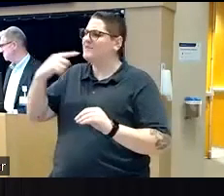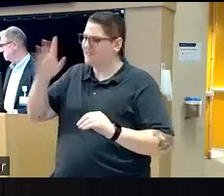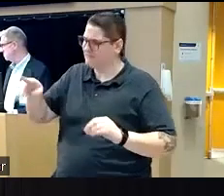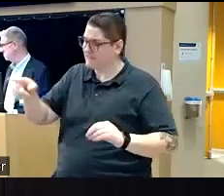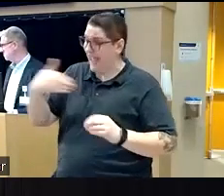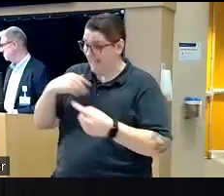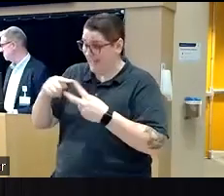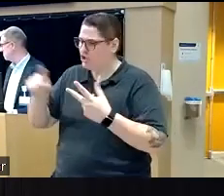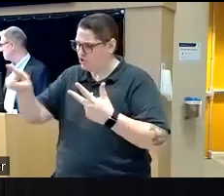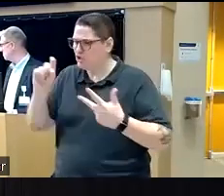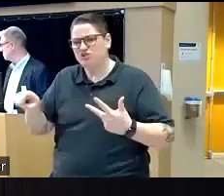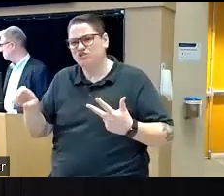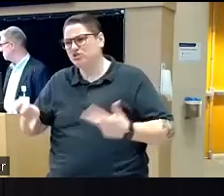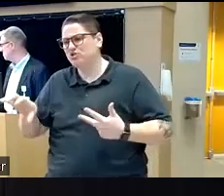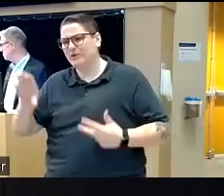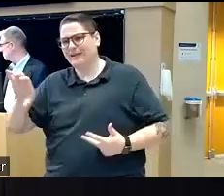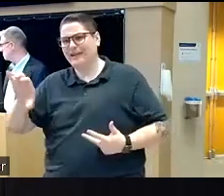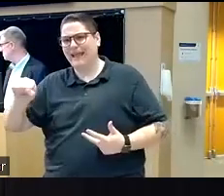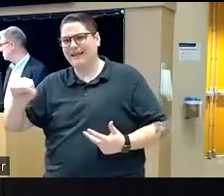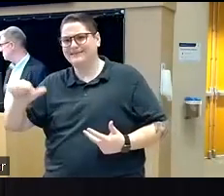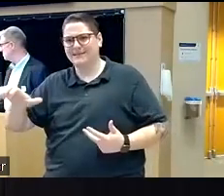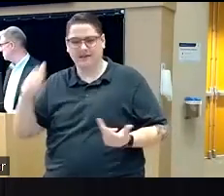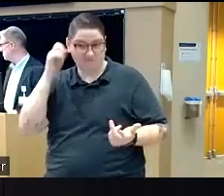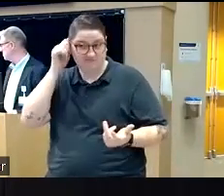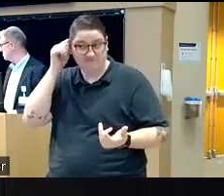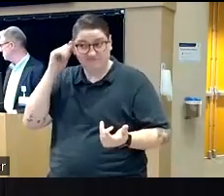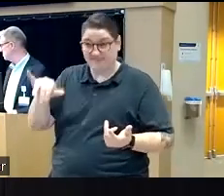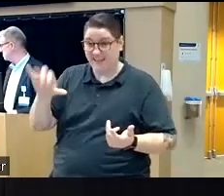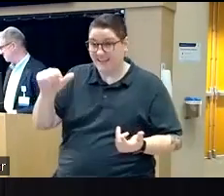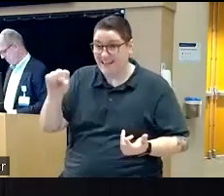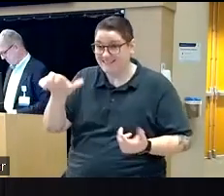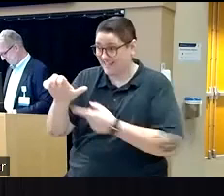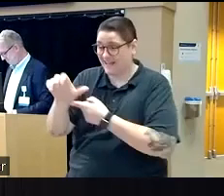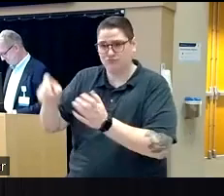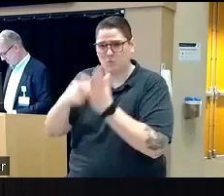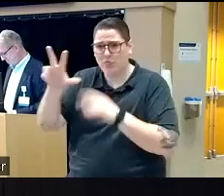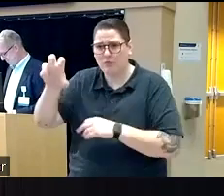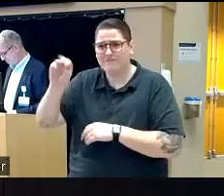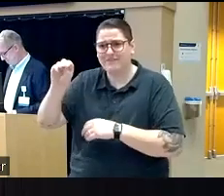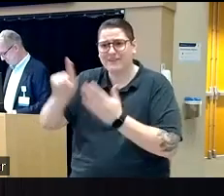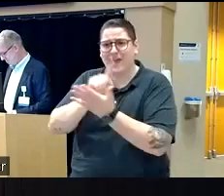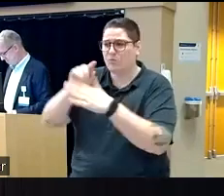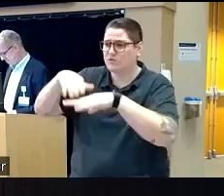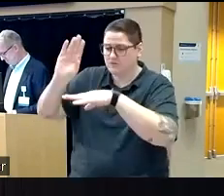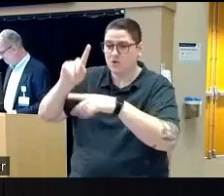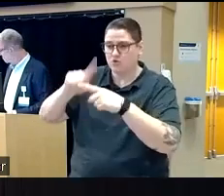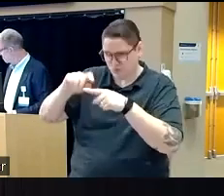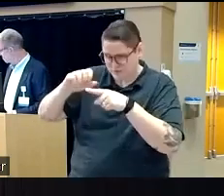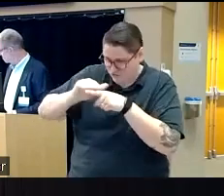act requires 350 educational hours that's specific to understanding the nuances with treating someone